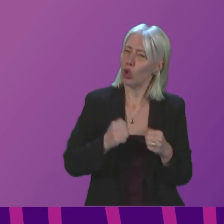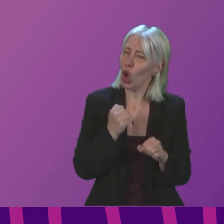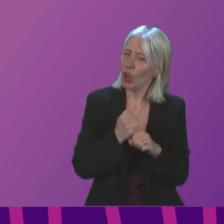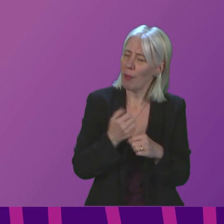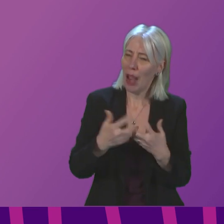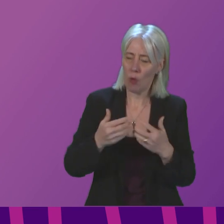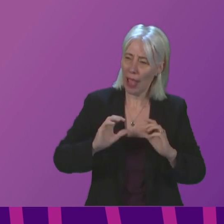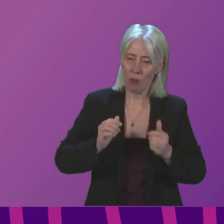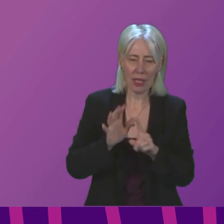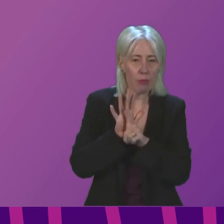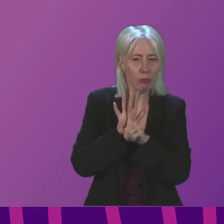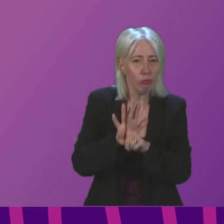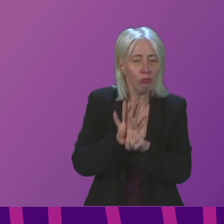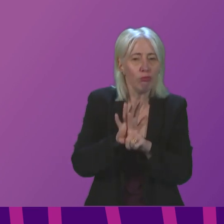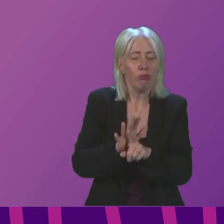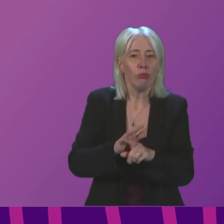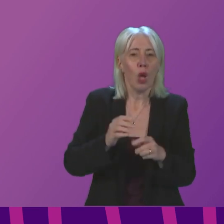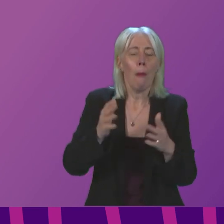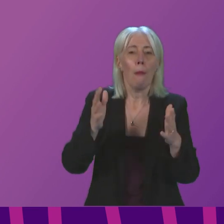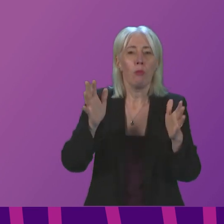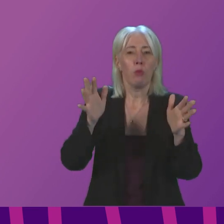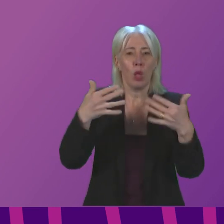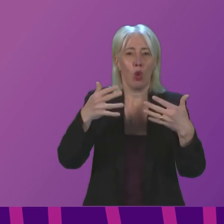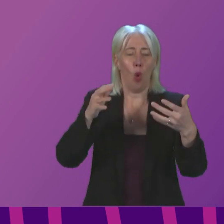climate justice globally post-COP26?